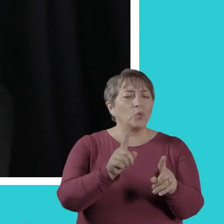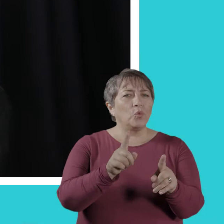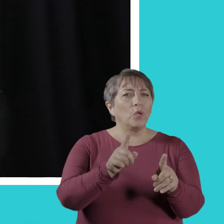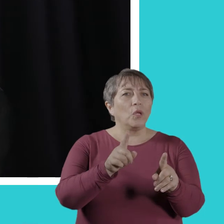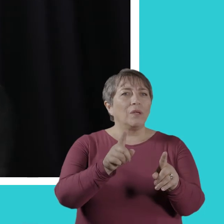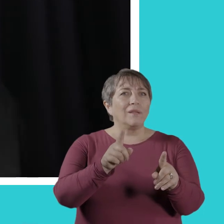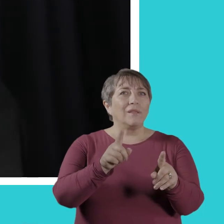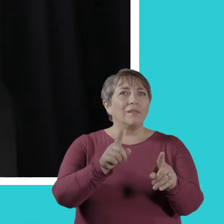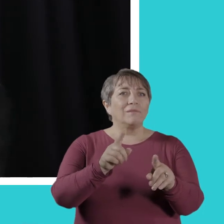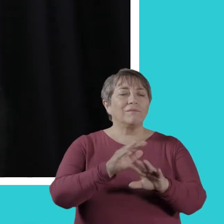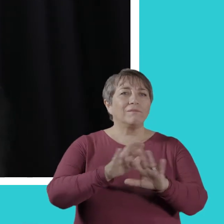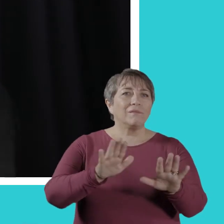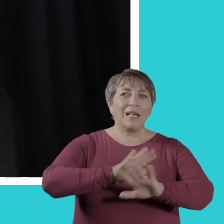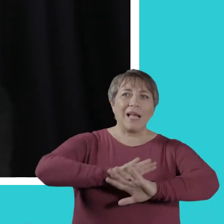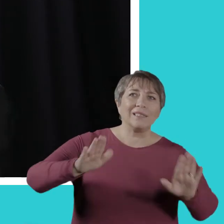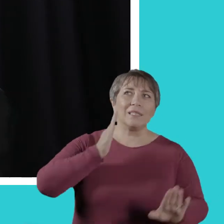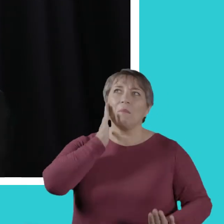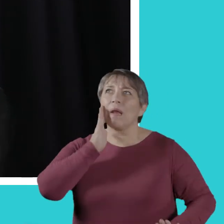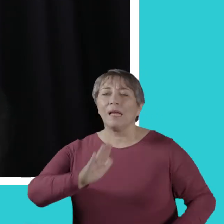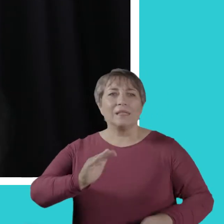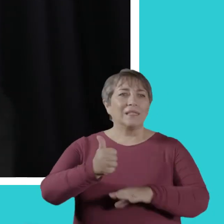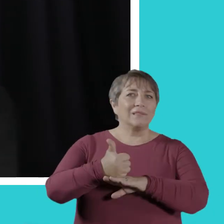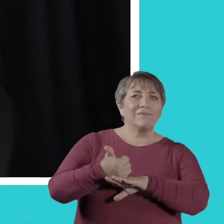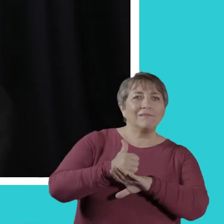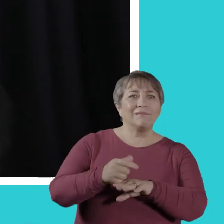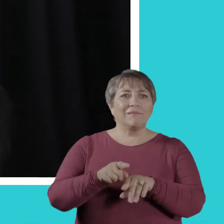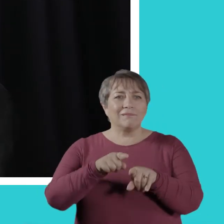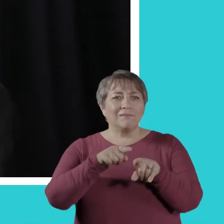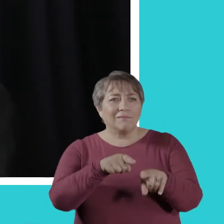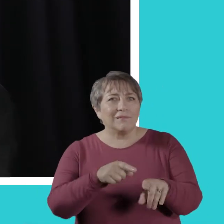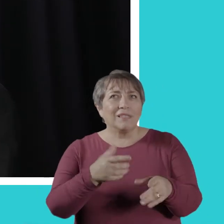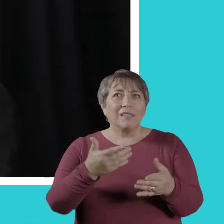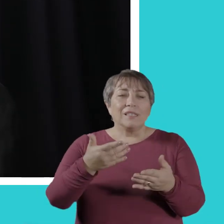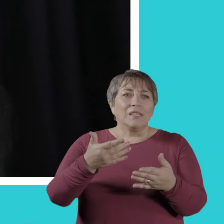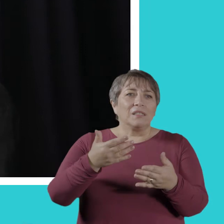anti-blackness islamophobia racialisation of muslims. You know I think we could be doing more